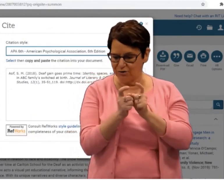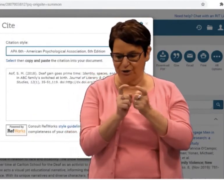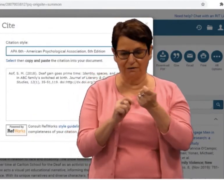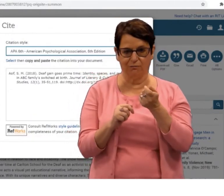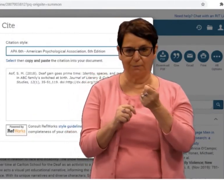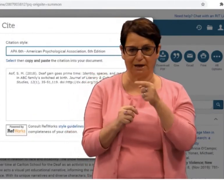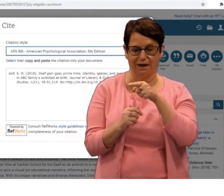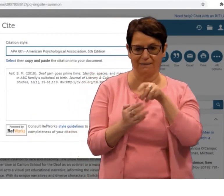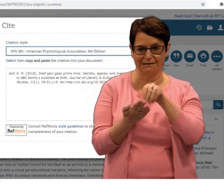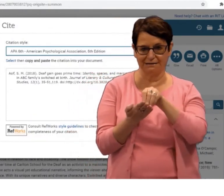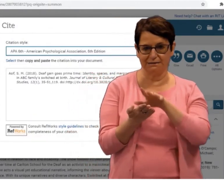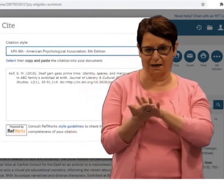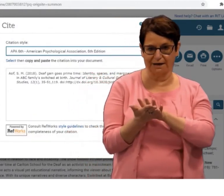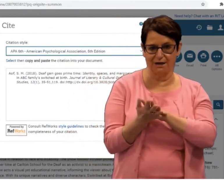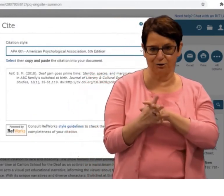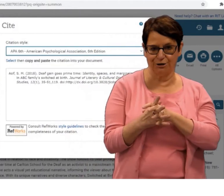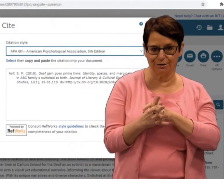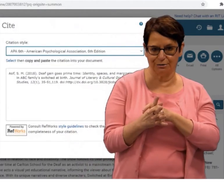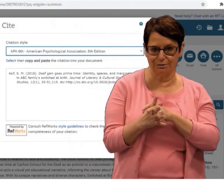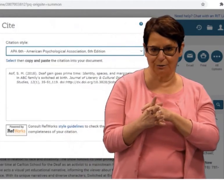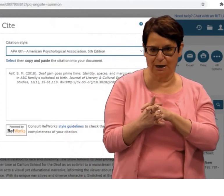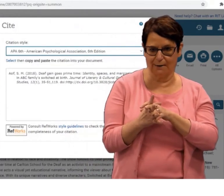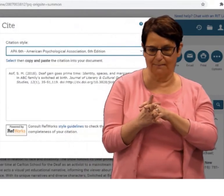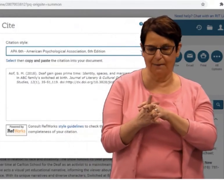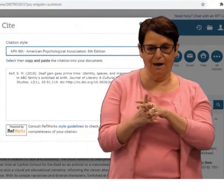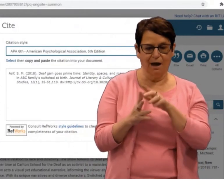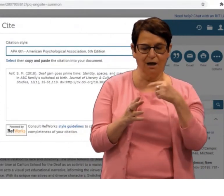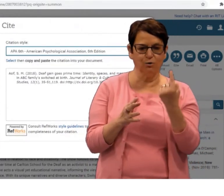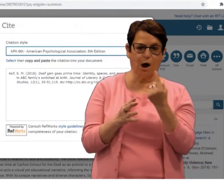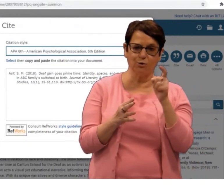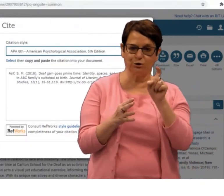So you might have to tweak the citation a little bit.